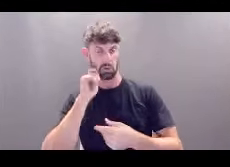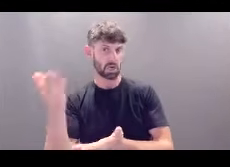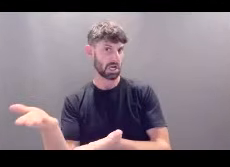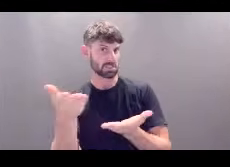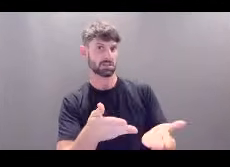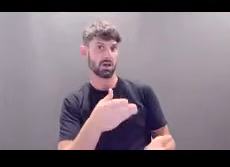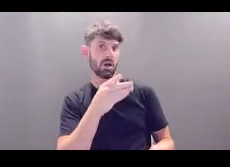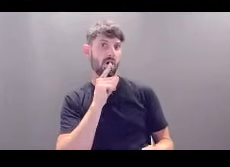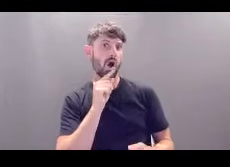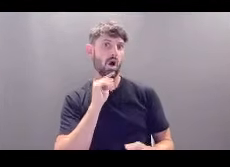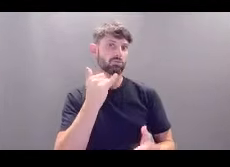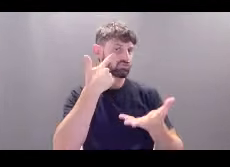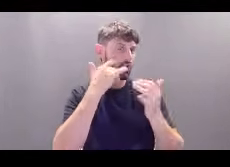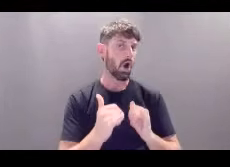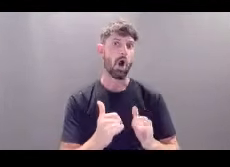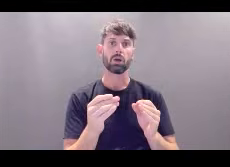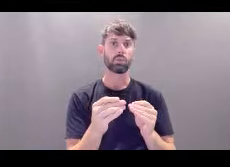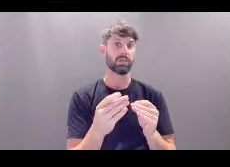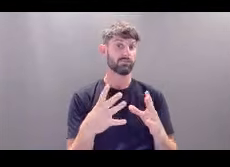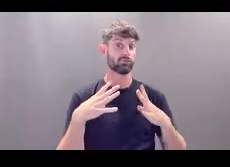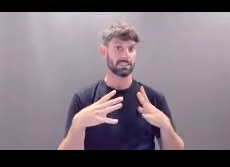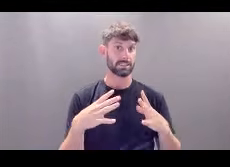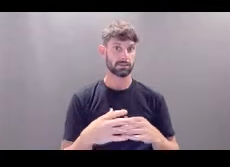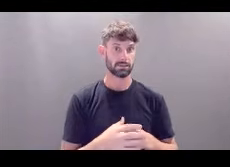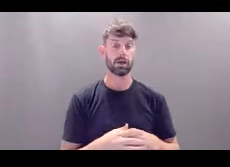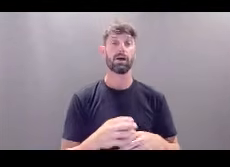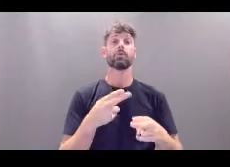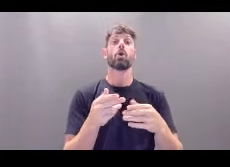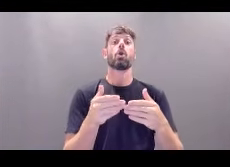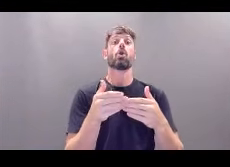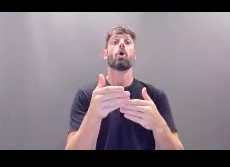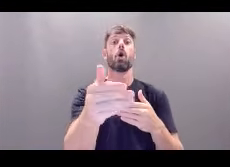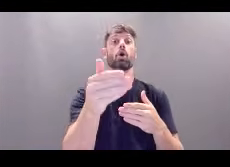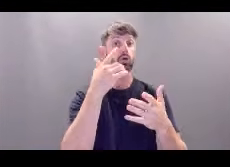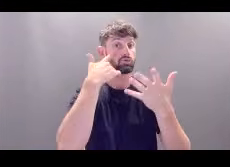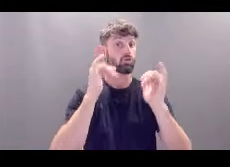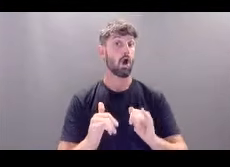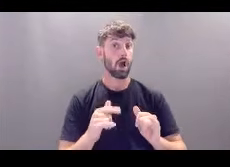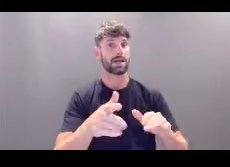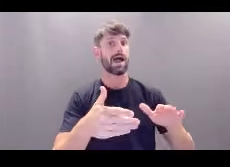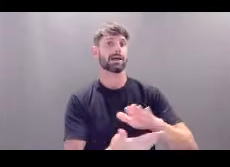For longer trials, funding is placed in the Capital AT budget.